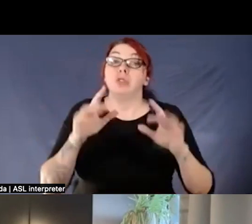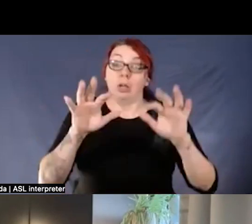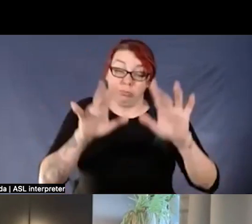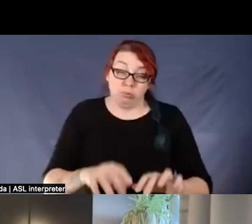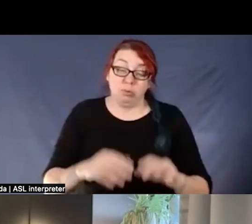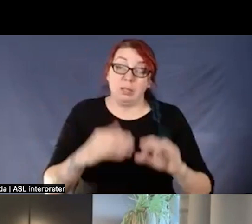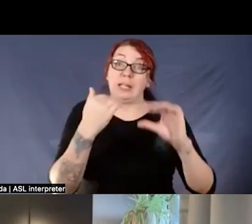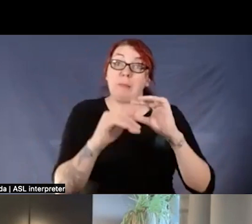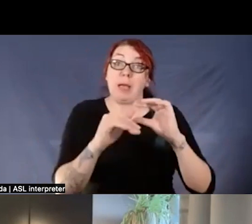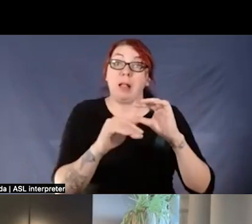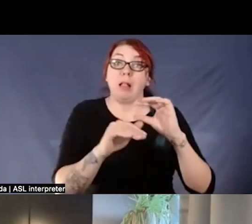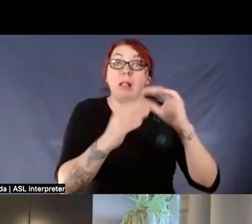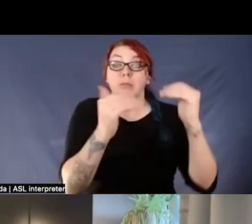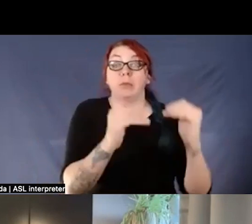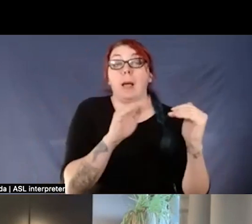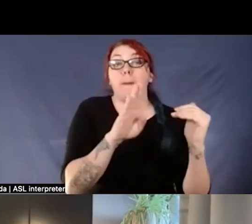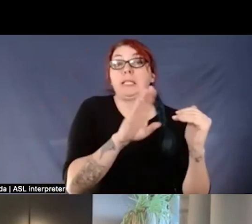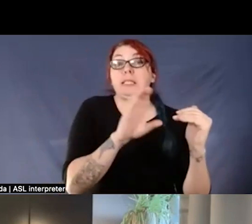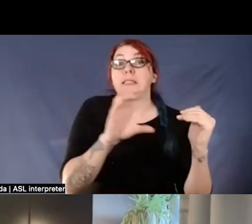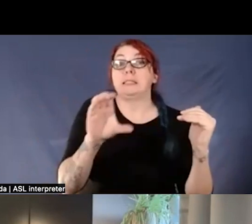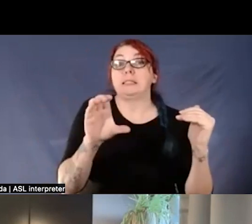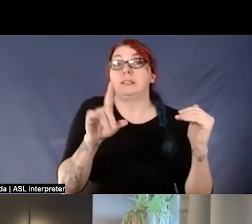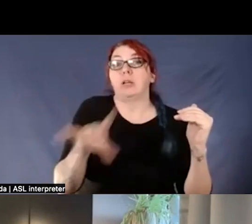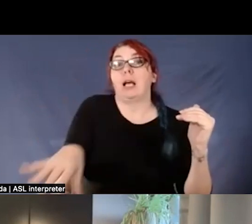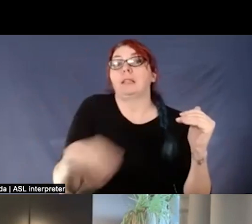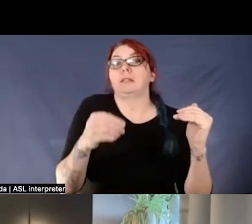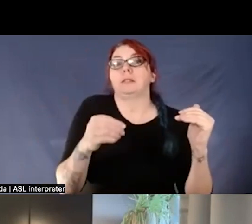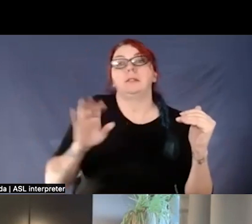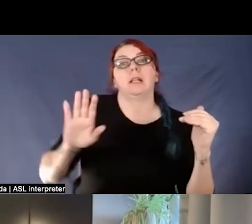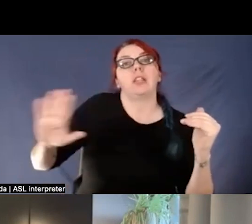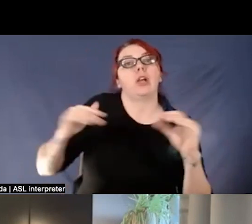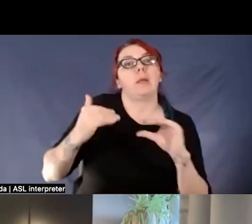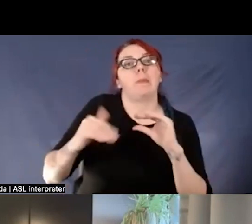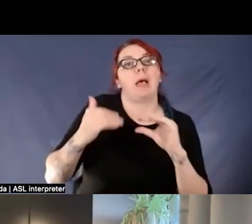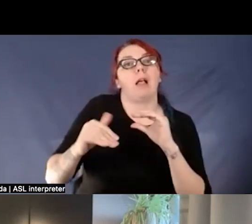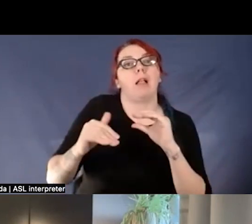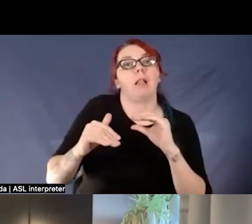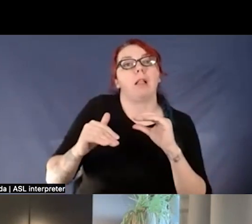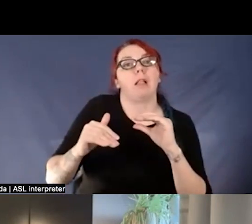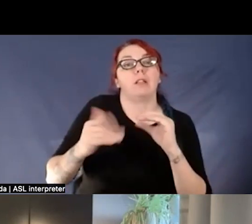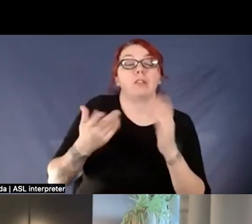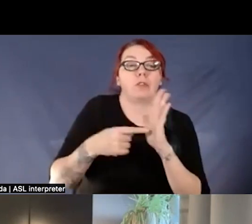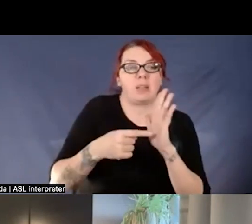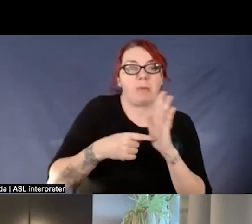I've added two weeks at followupthen.com. Once the email sends successfully, you get a confirmation